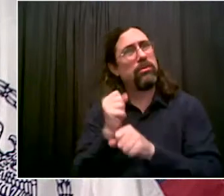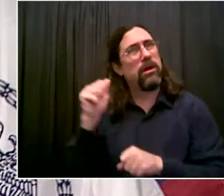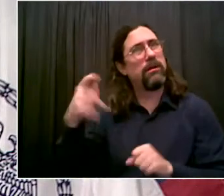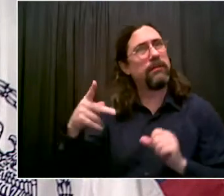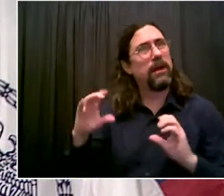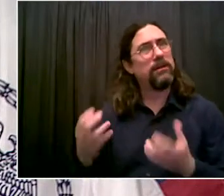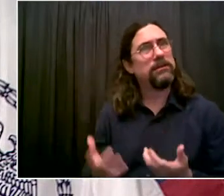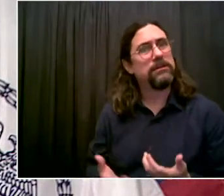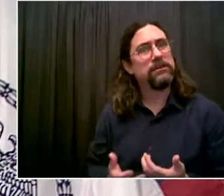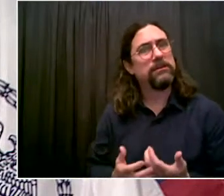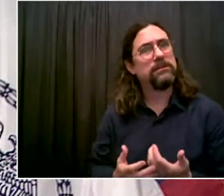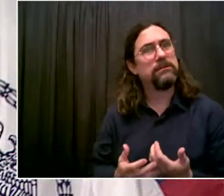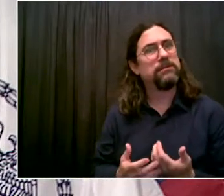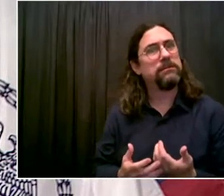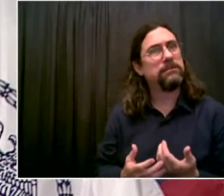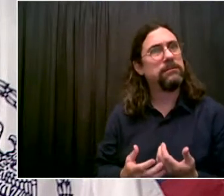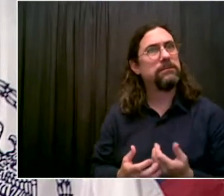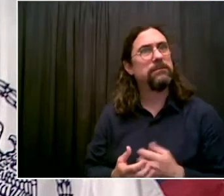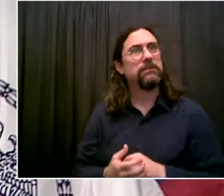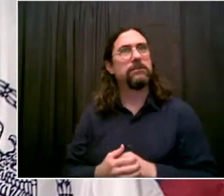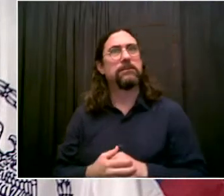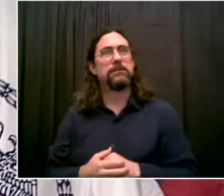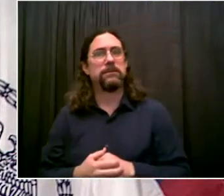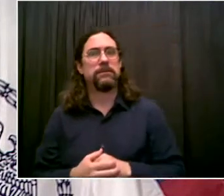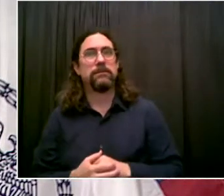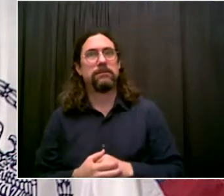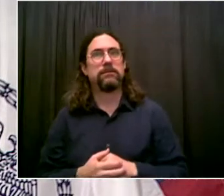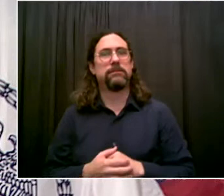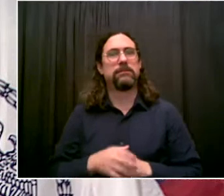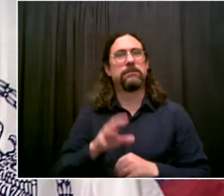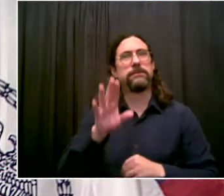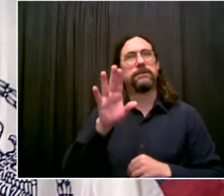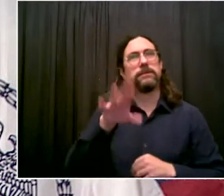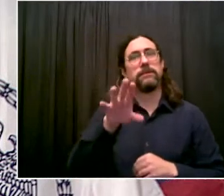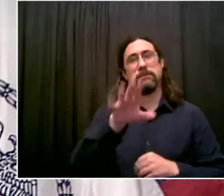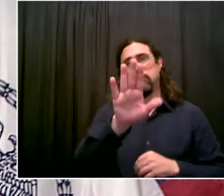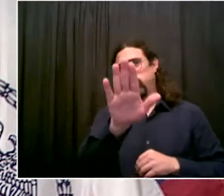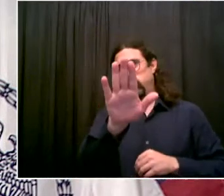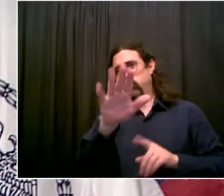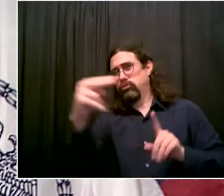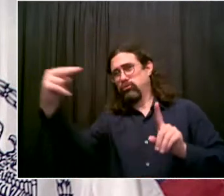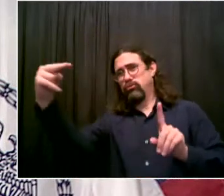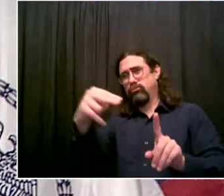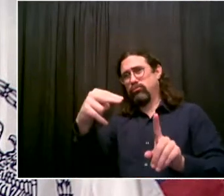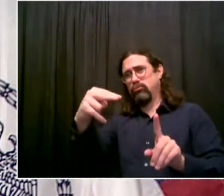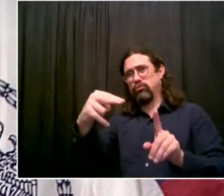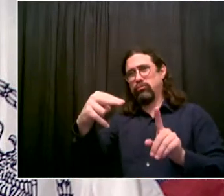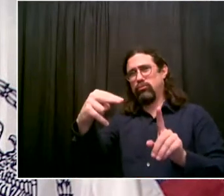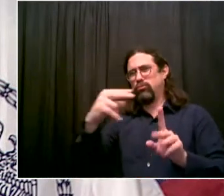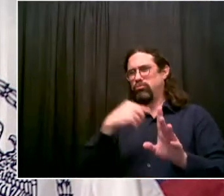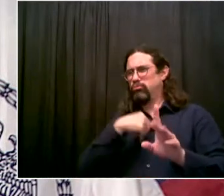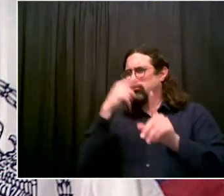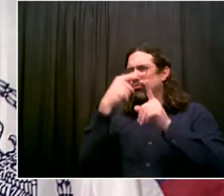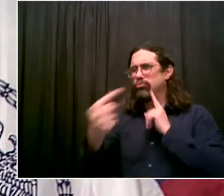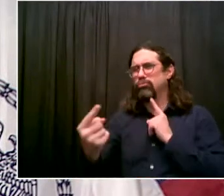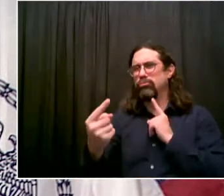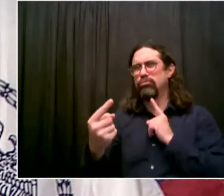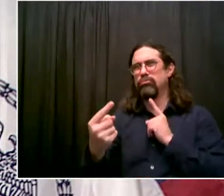DISAGREE WITH THAT. AWERE TAKING AL LTHE LESSONS WE VHAE LEARNED AND WE'RE GOING